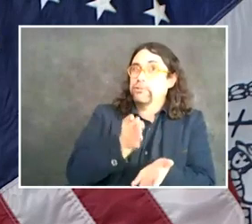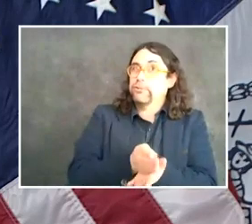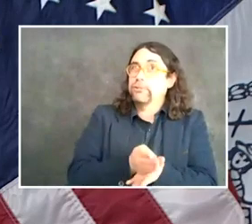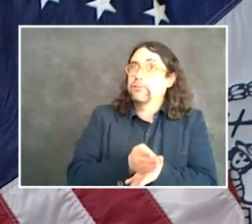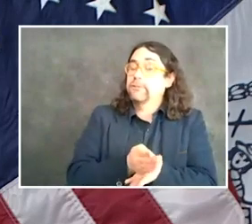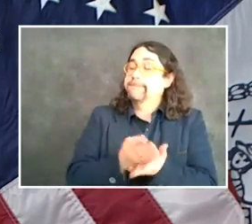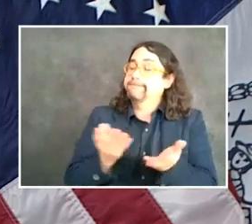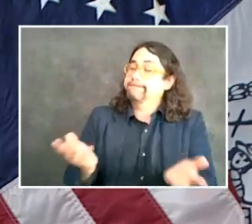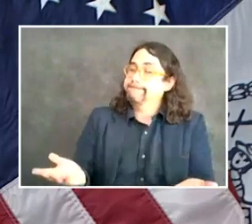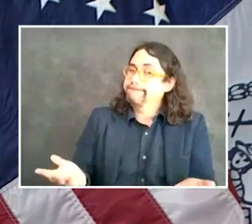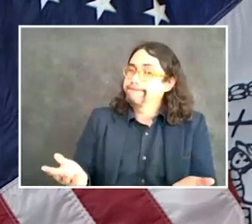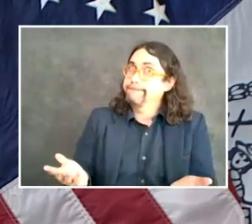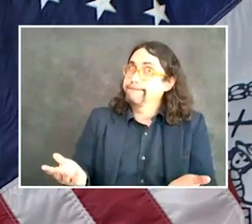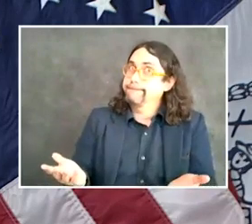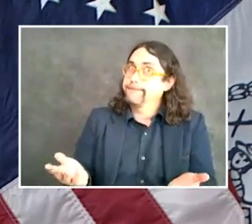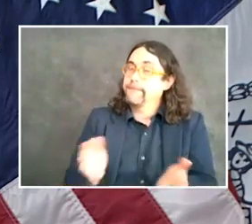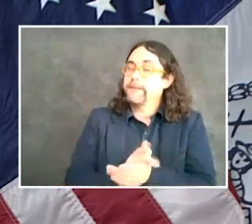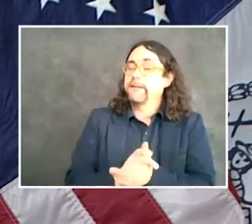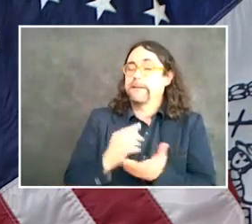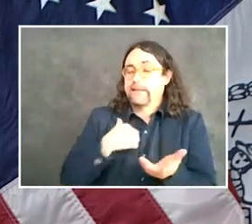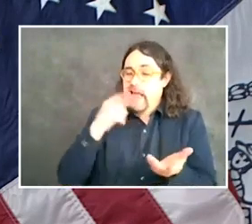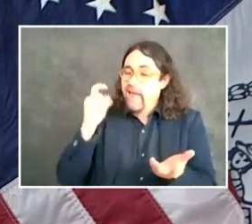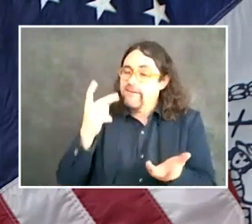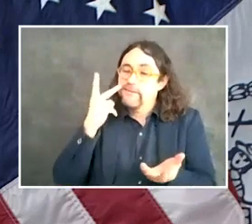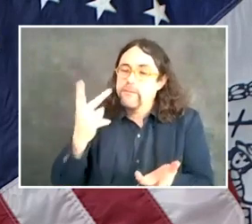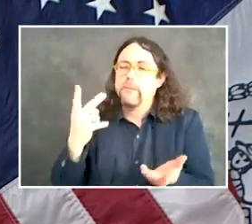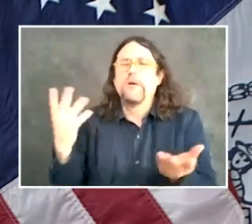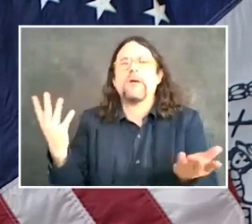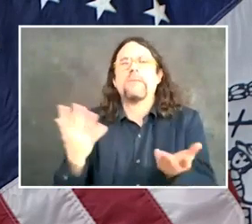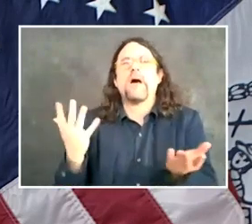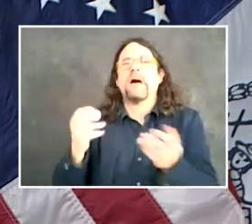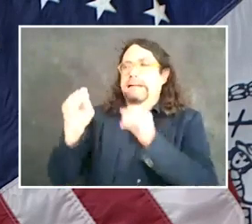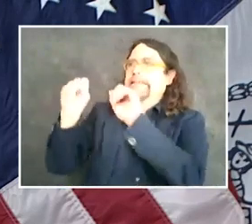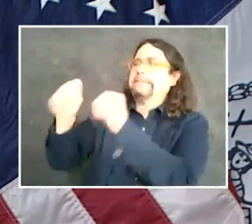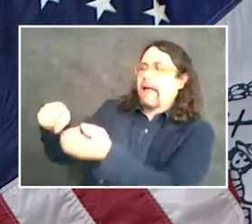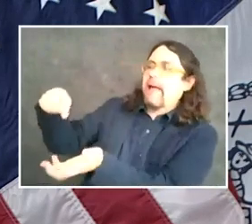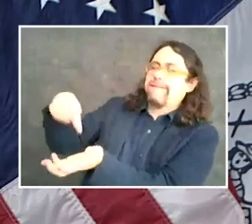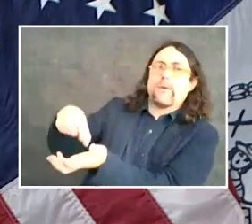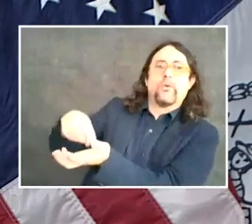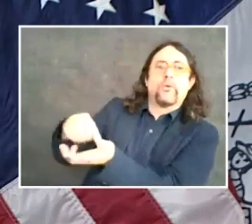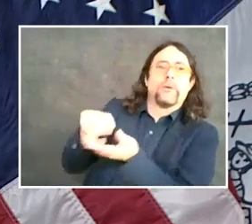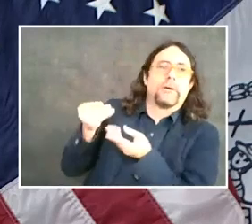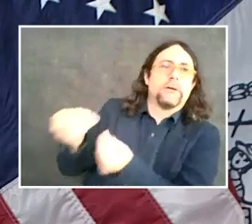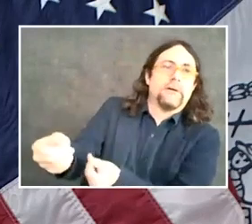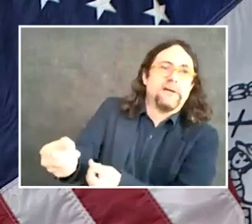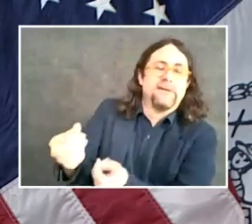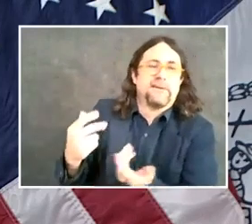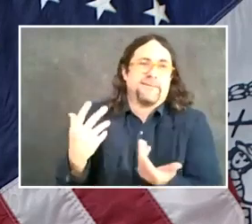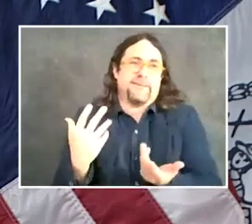MONEY TO OPEN SOME OF THESE THINGS AND THAT'S THE BIG QUESTION MARK RIGHT NOW.